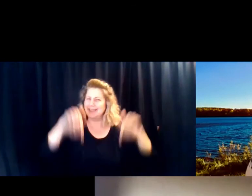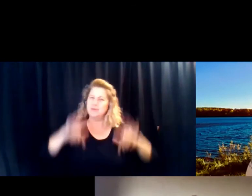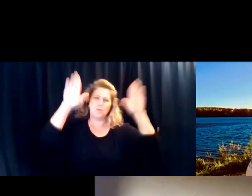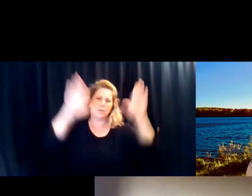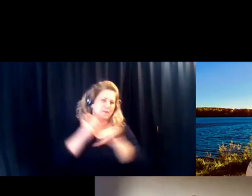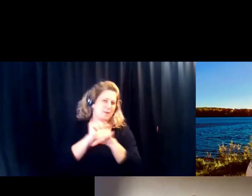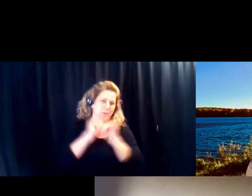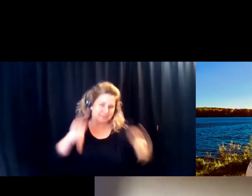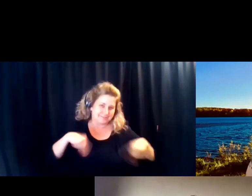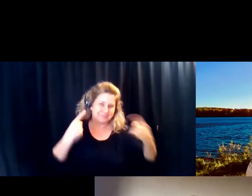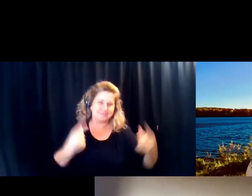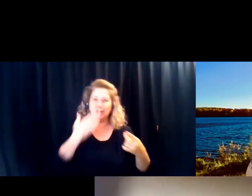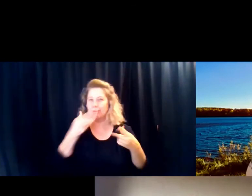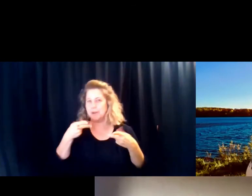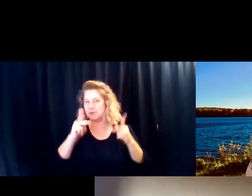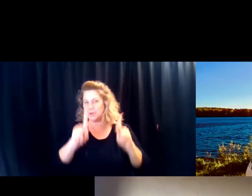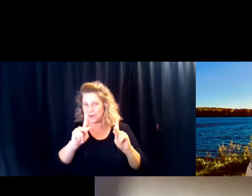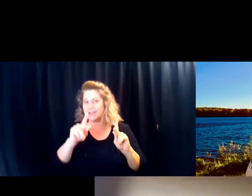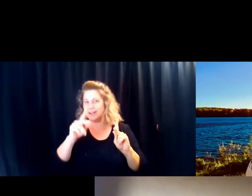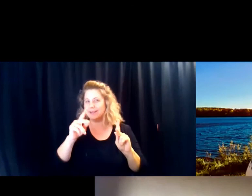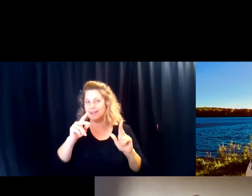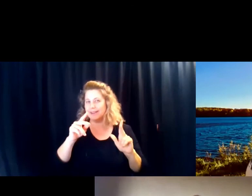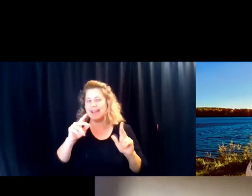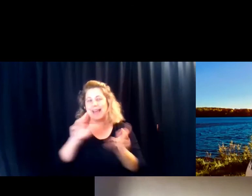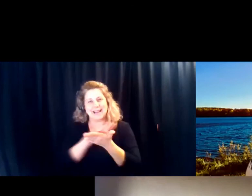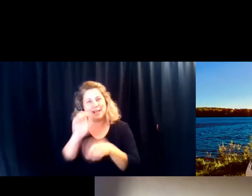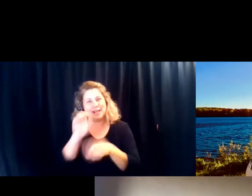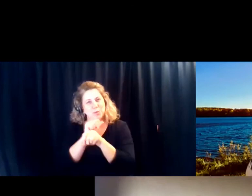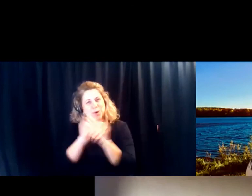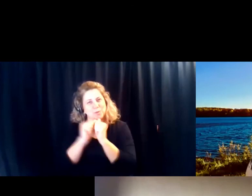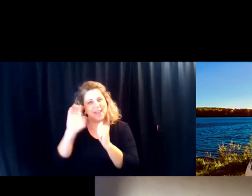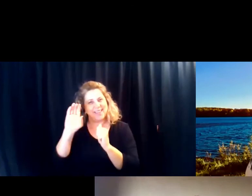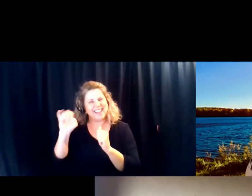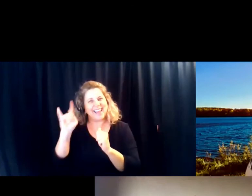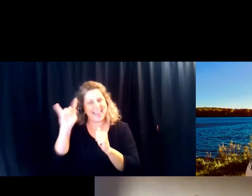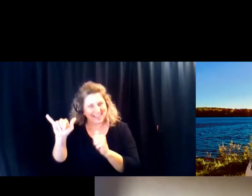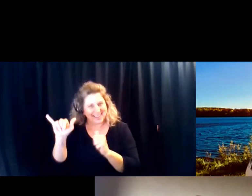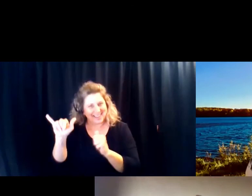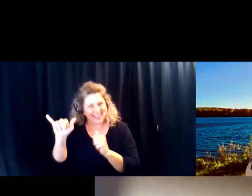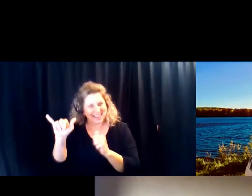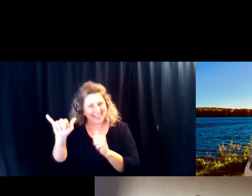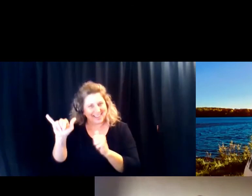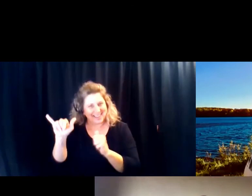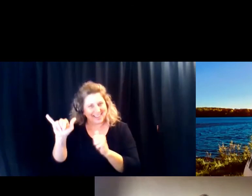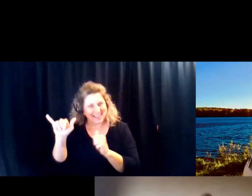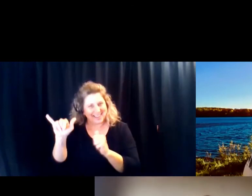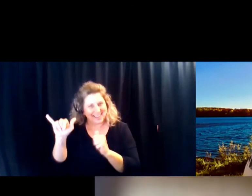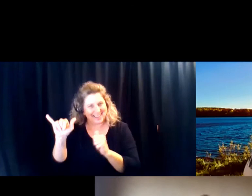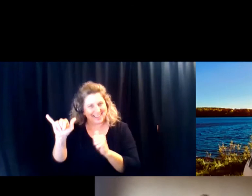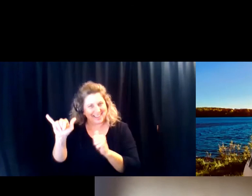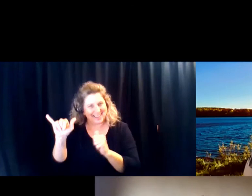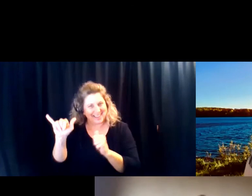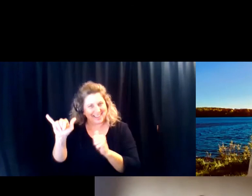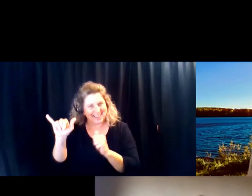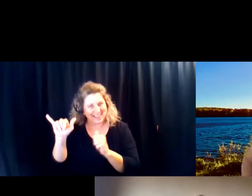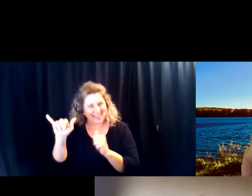Judith Heumann: But they're already dealing with kids in my view that are too old. We need to be dealing with kids who are younger said I'm sorry for the interpreter. I'm going so fast. Excuse me.